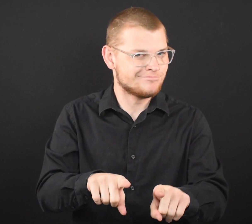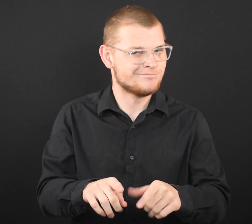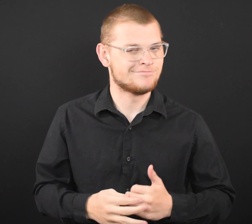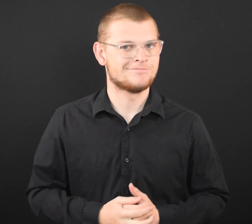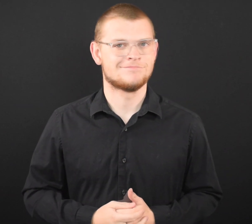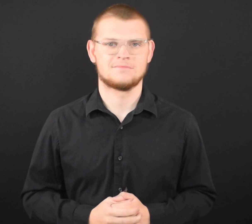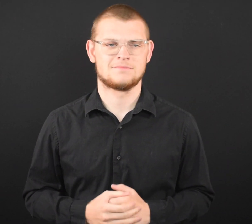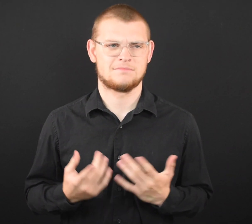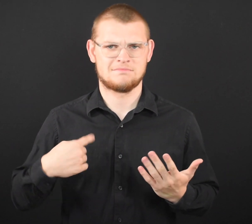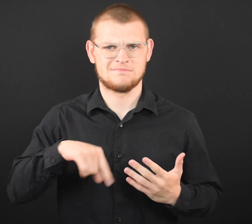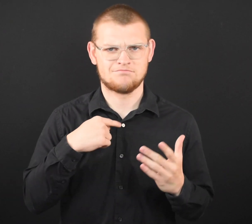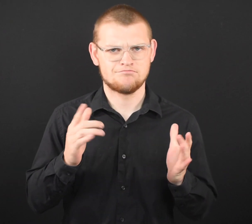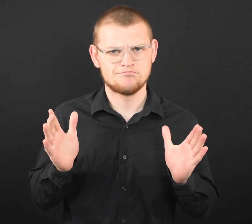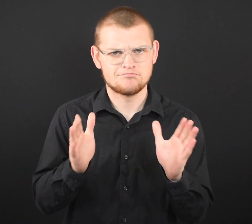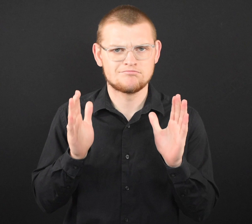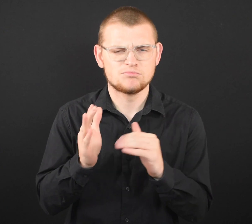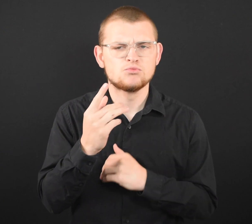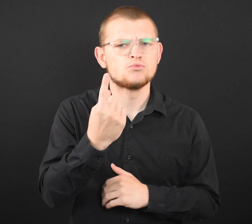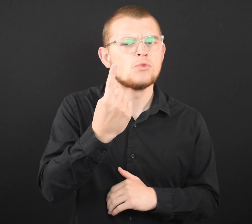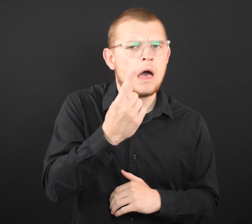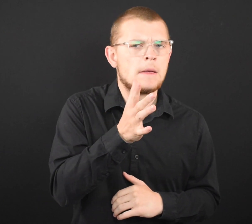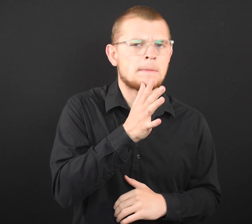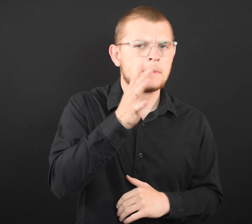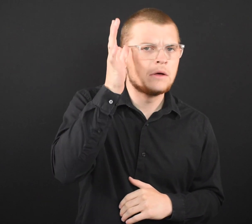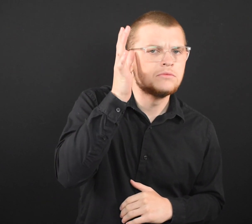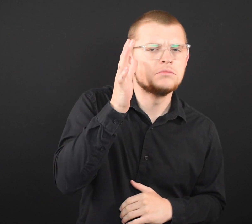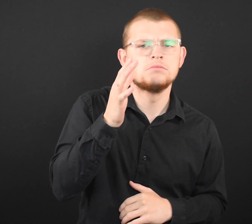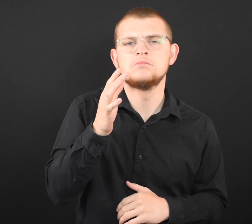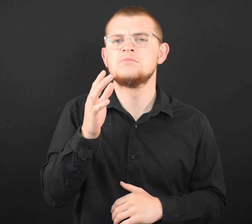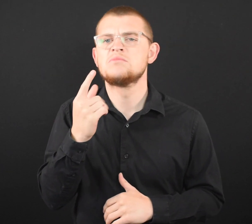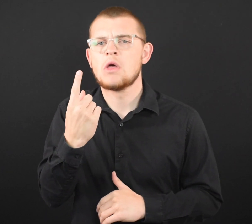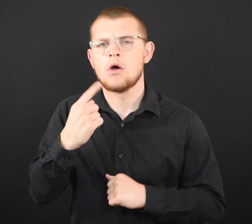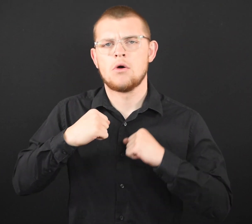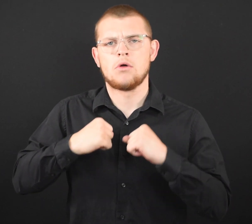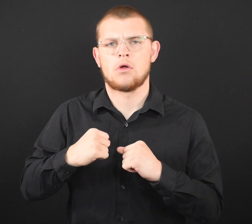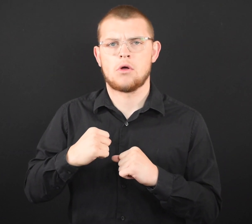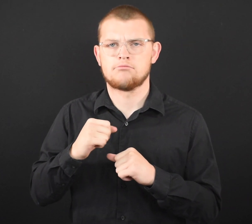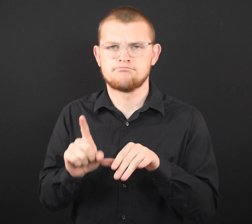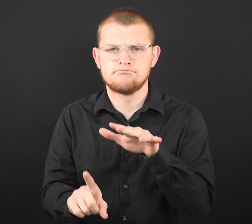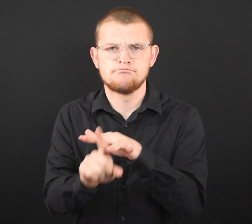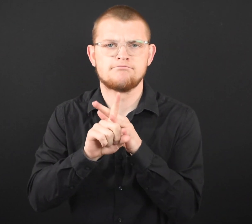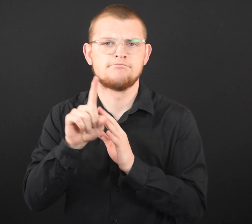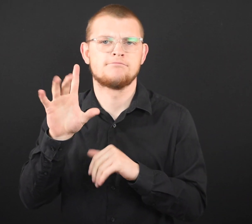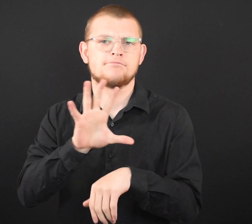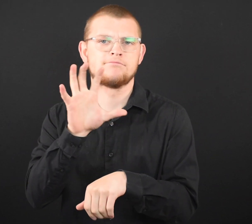● We encourage a parent or guardian to go to the vaccine appointment with their 12 to 17- year-old